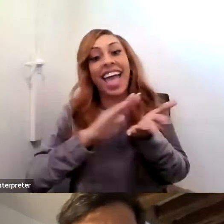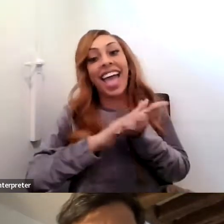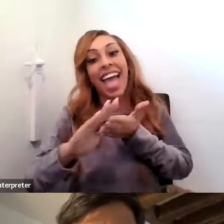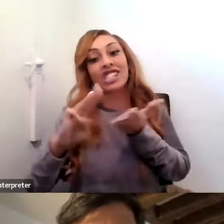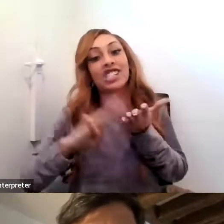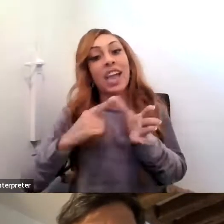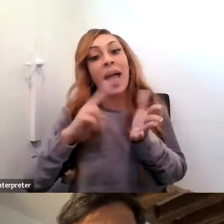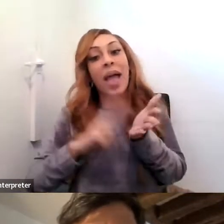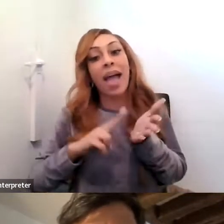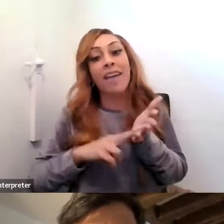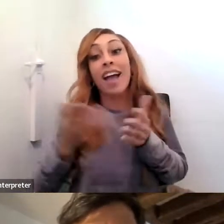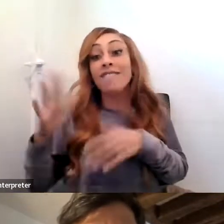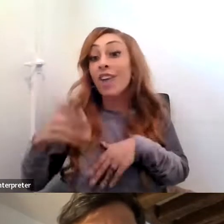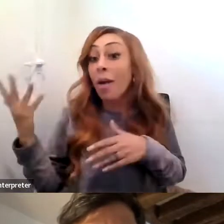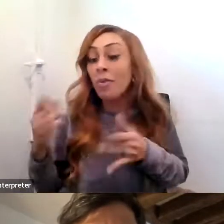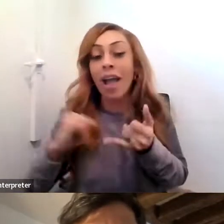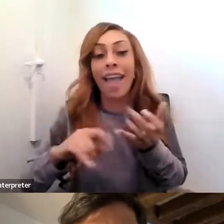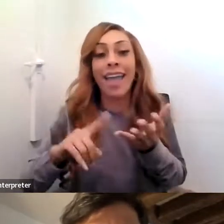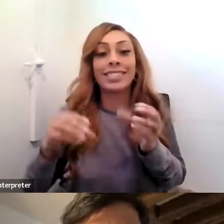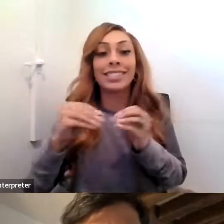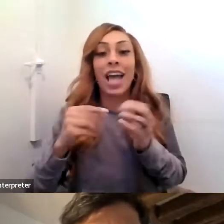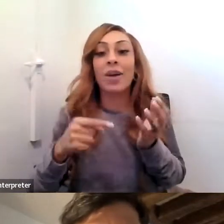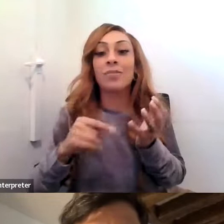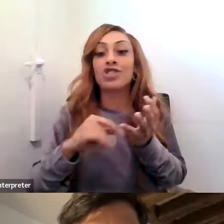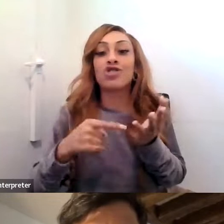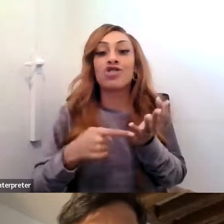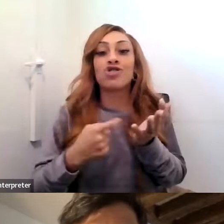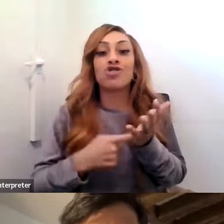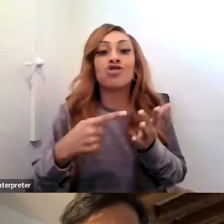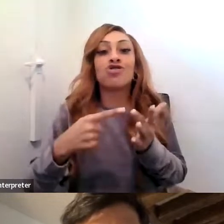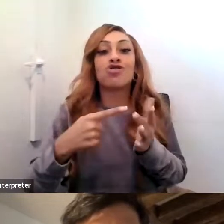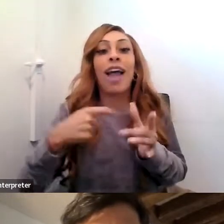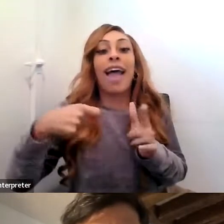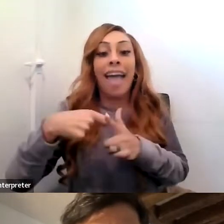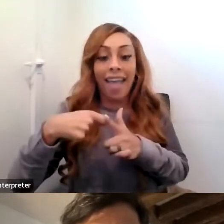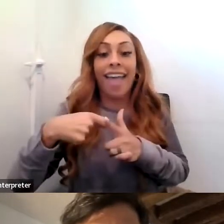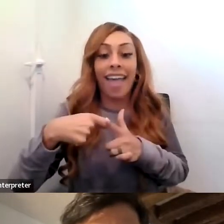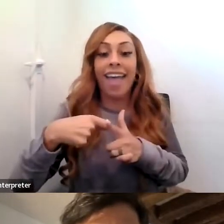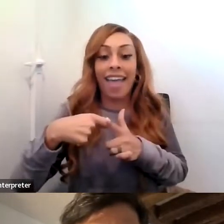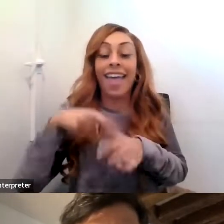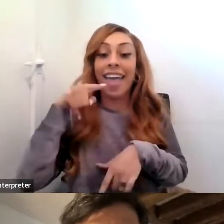we're very lucky to have you here as well, I'm really looking forward to hearing what you have to say. If I could please pass the microphone to you